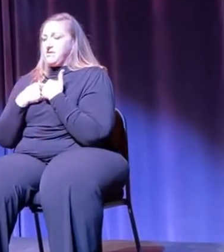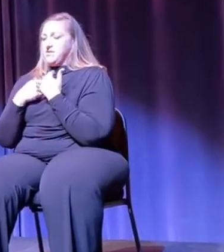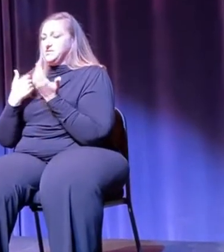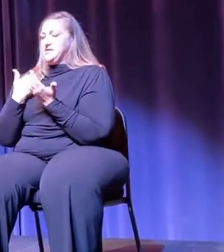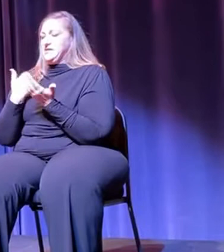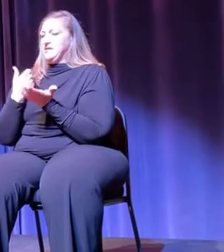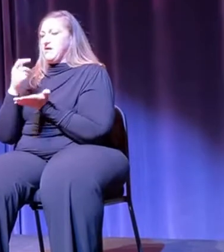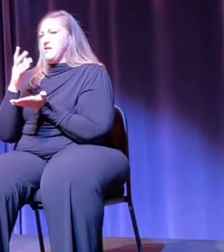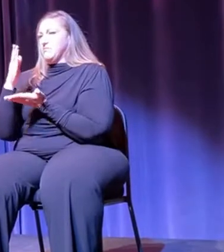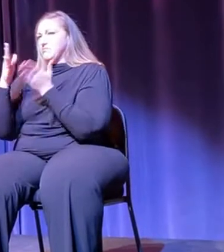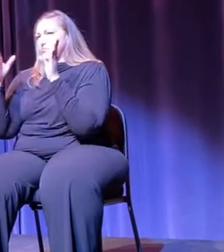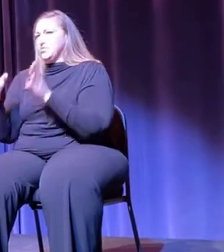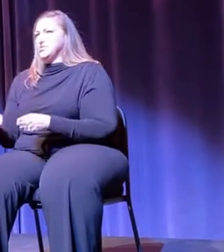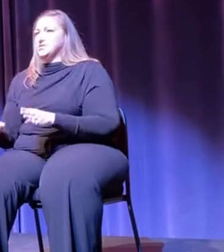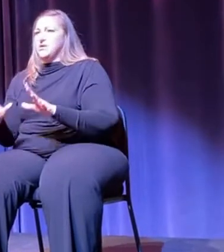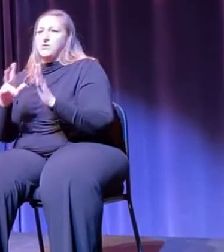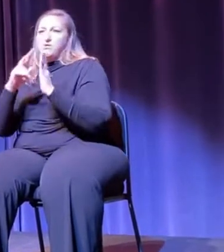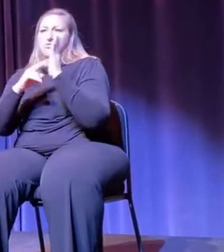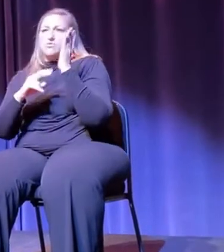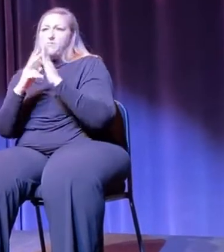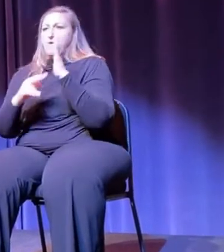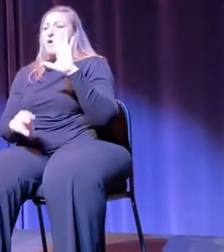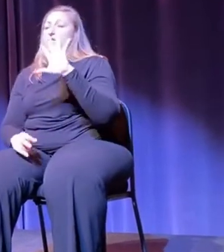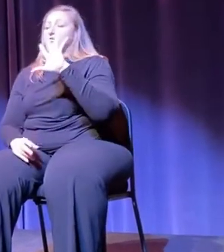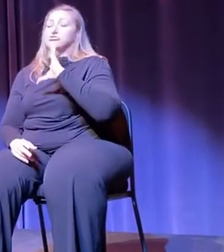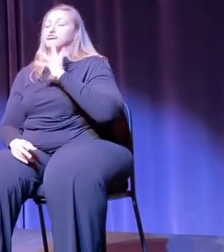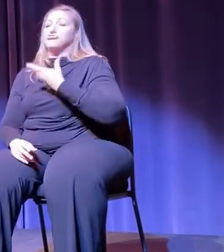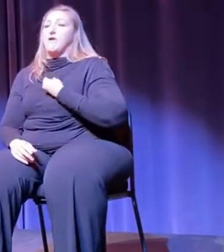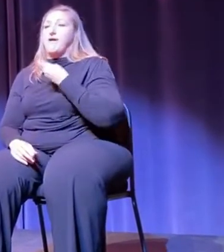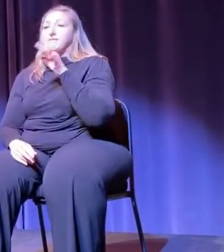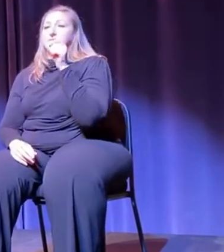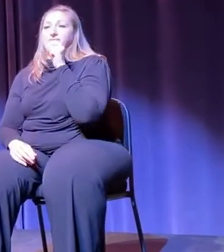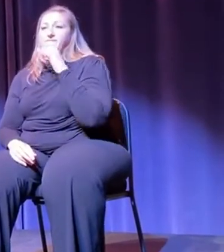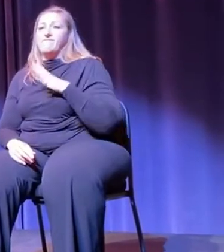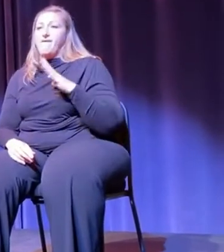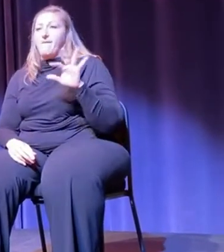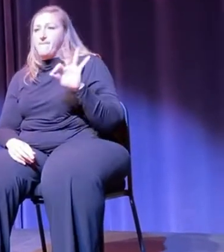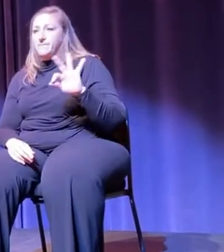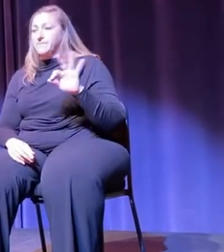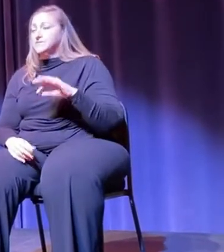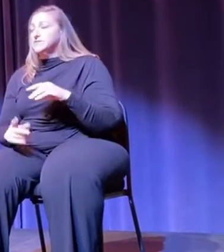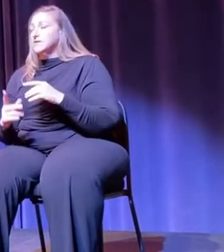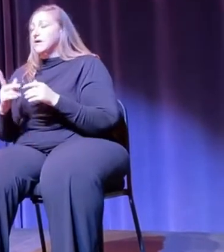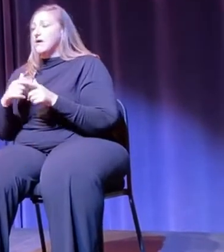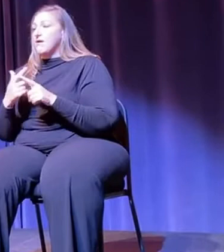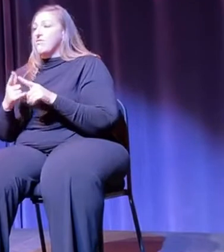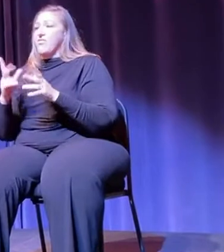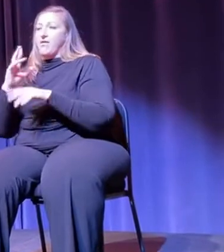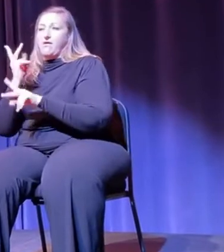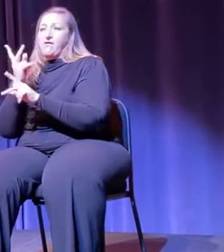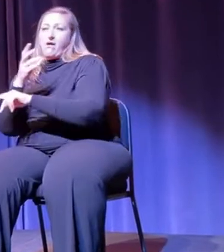that was written by other trans fems really helped me understand the kind of power that poetry could have,